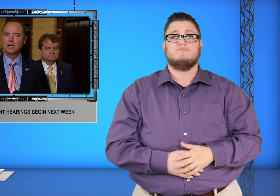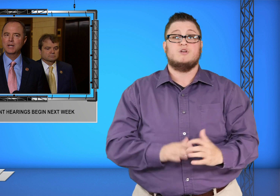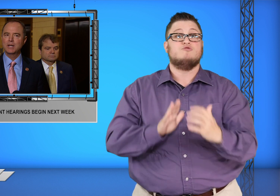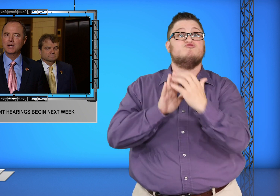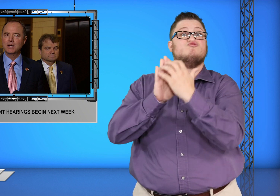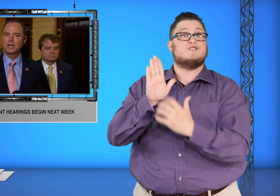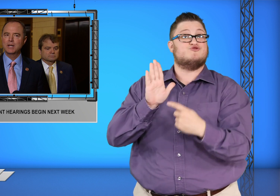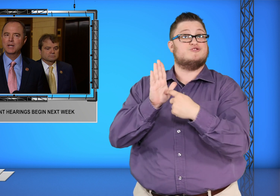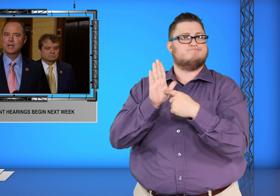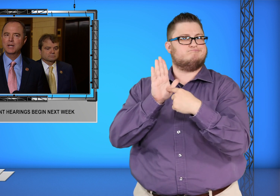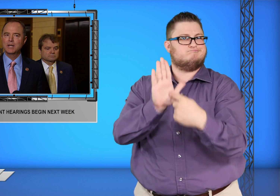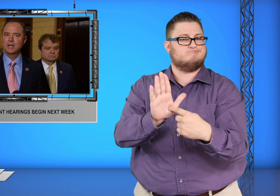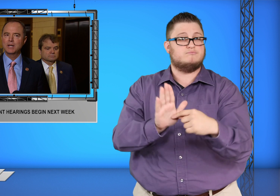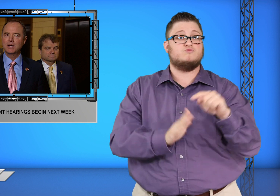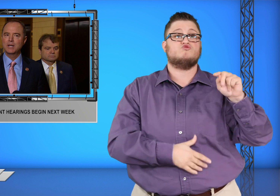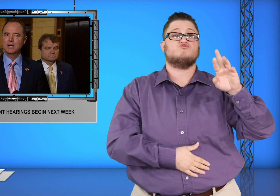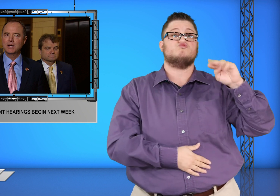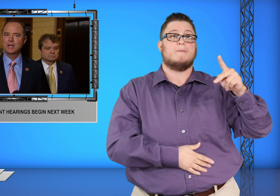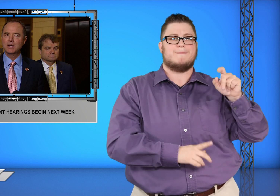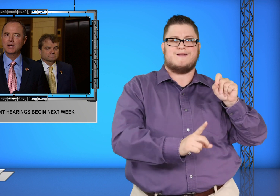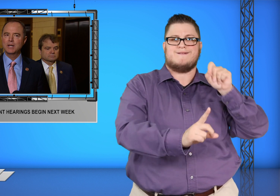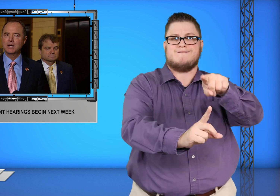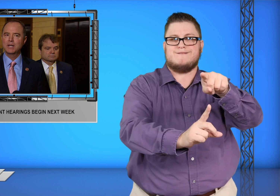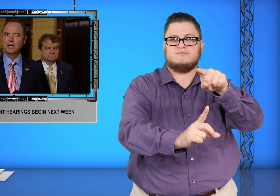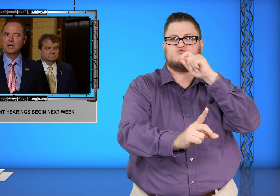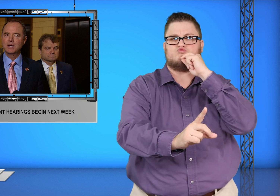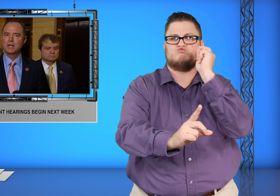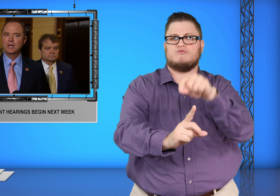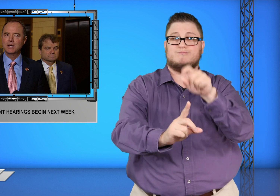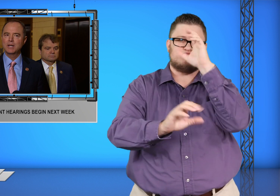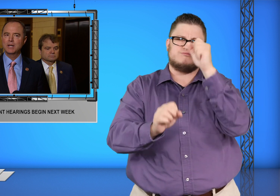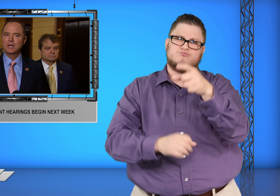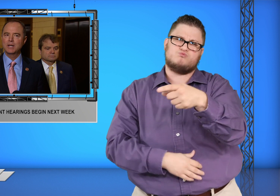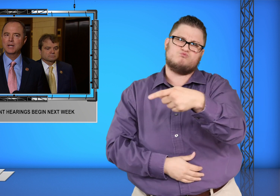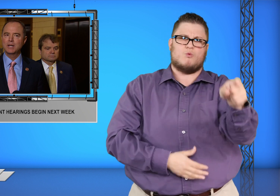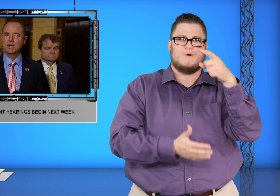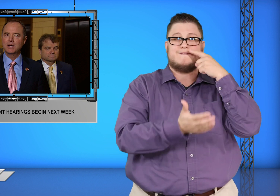A transcript showed that Trump asked Ukraine's president to investigate